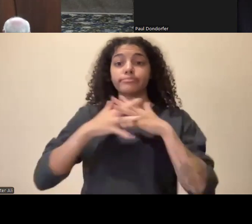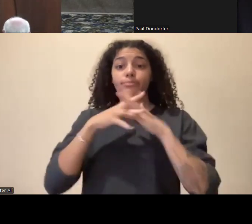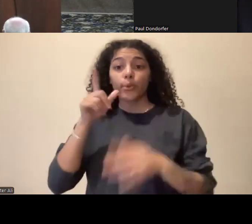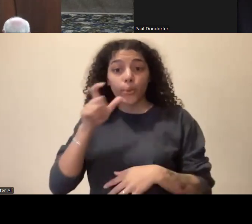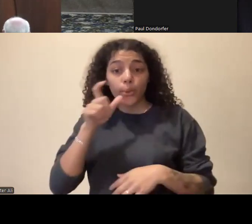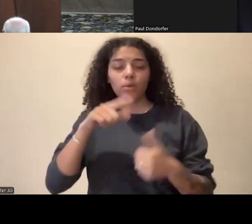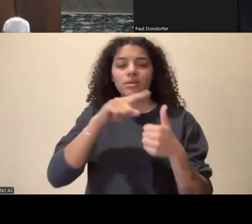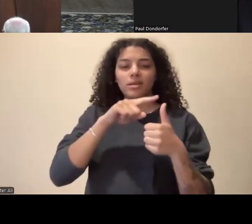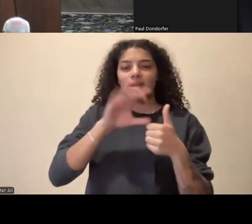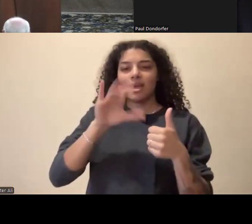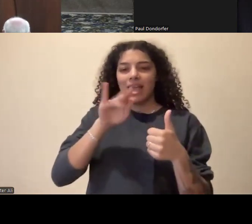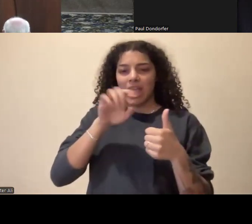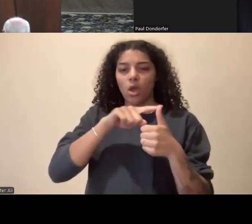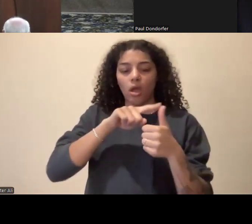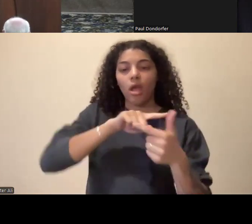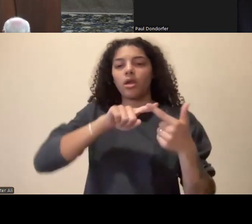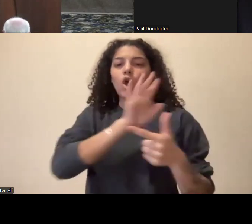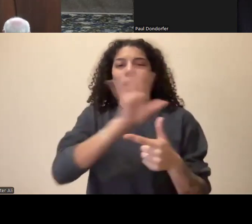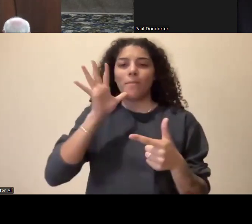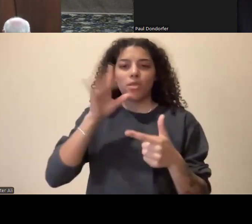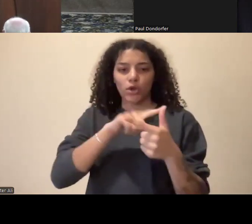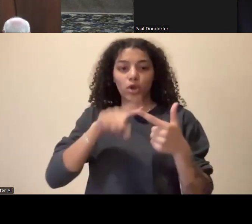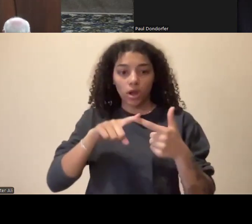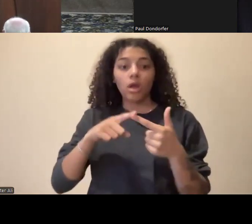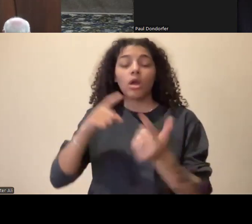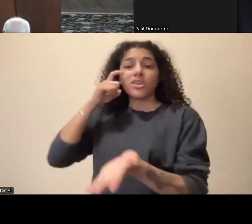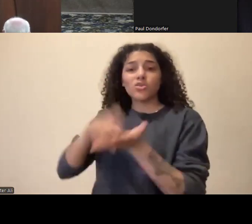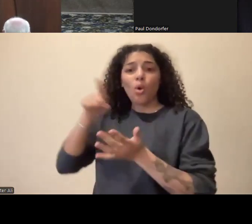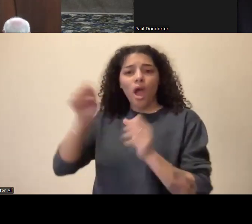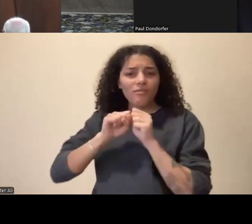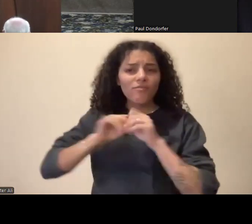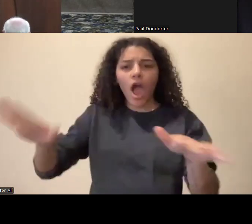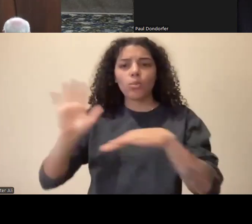from a passionate response to a viral video of a turtle suffering from a plastic straw to a